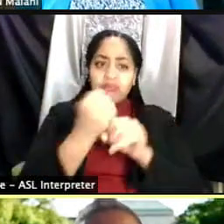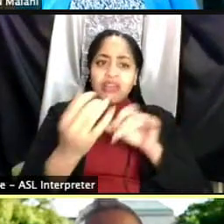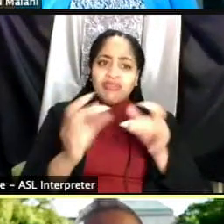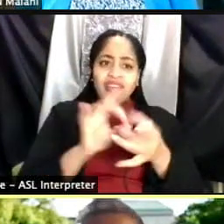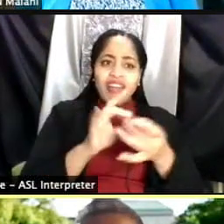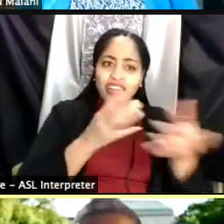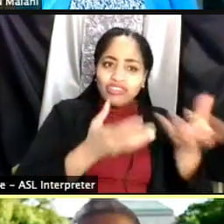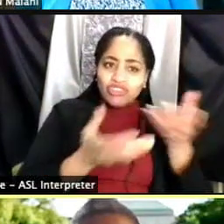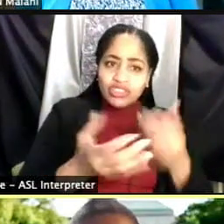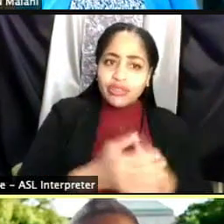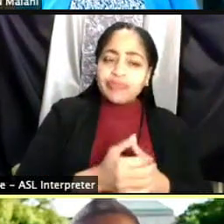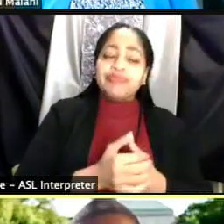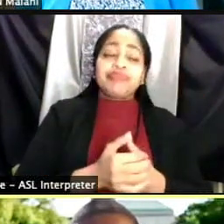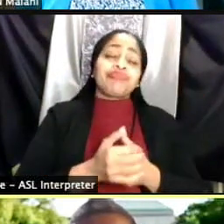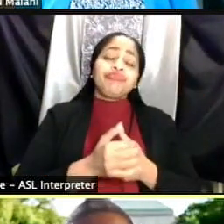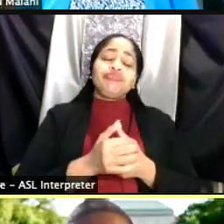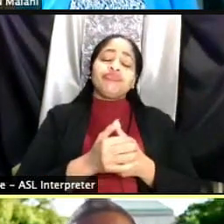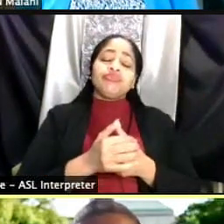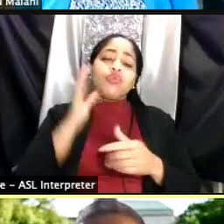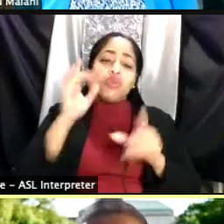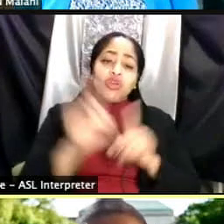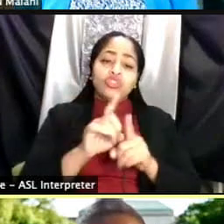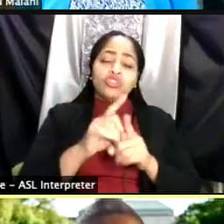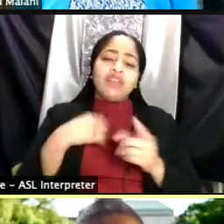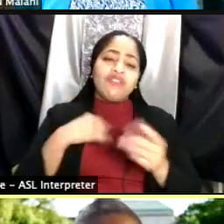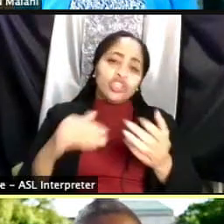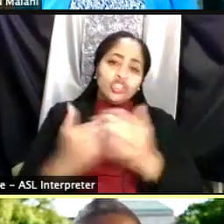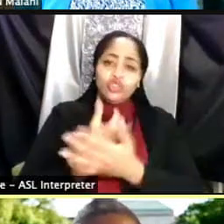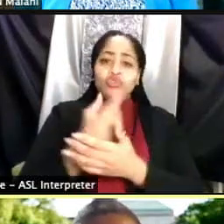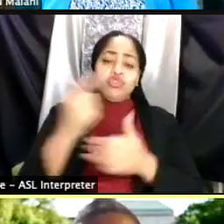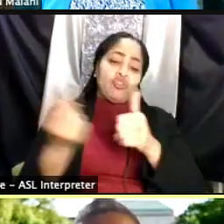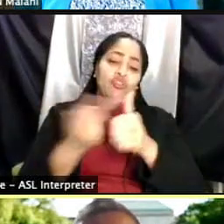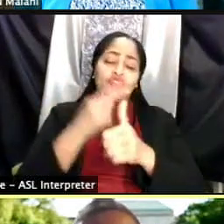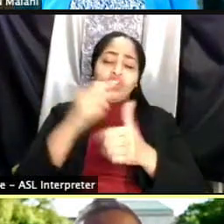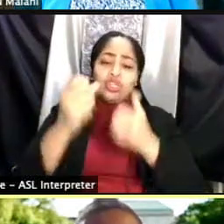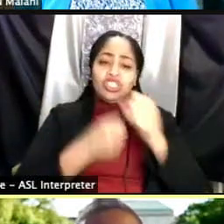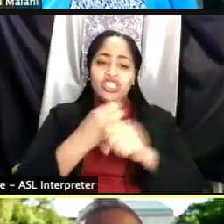to new first year and transfer students in January